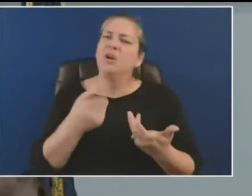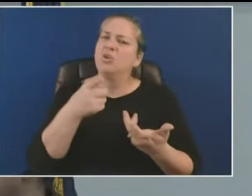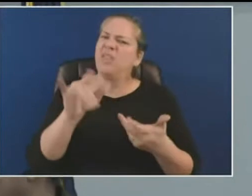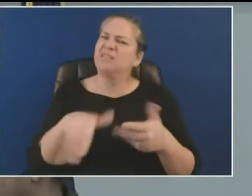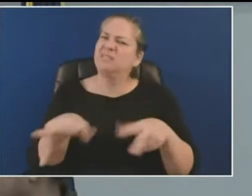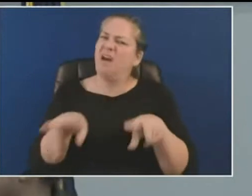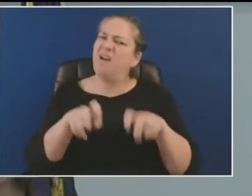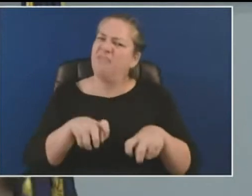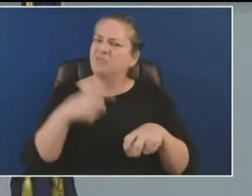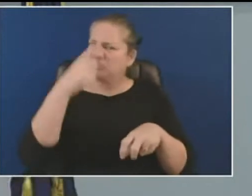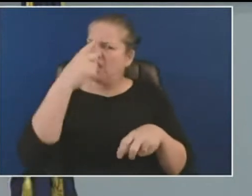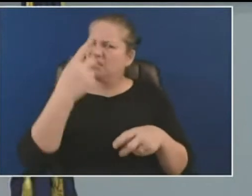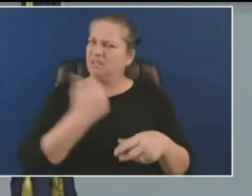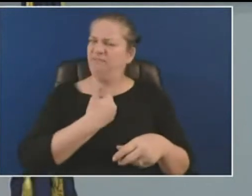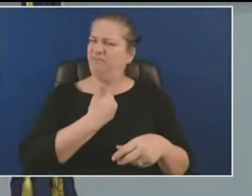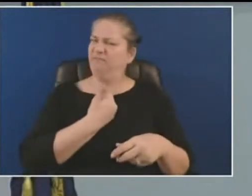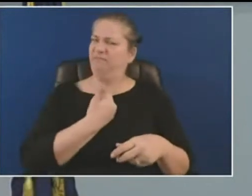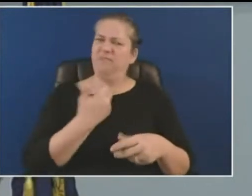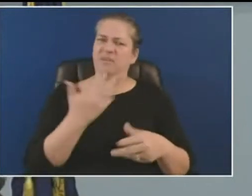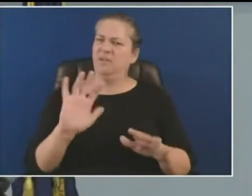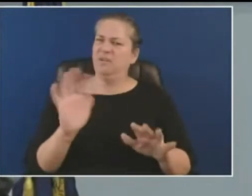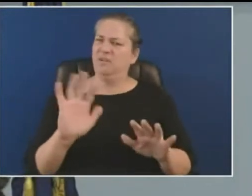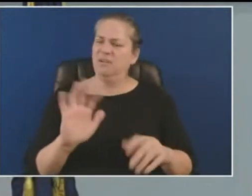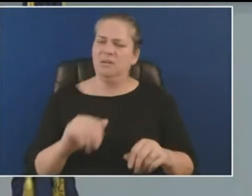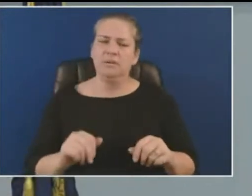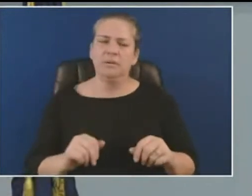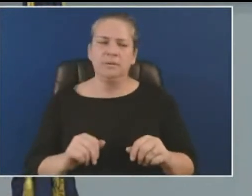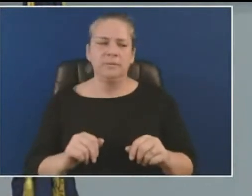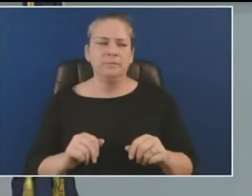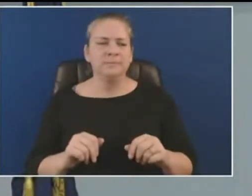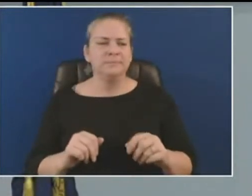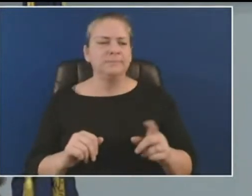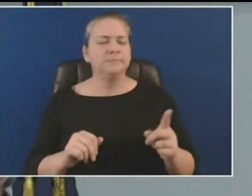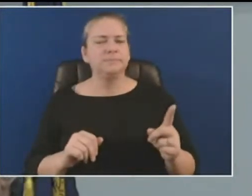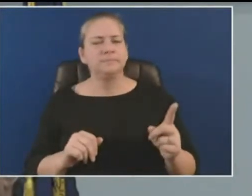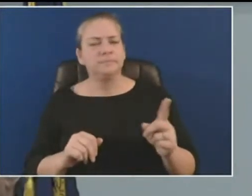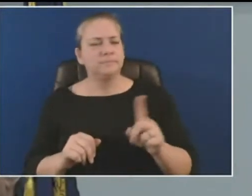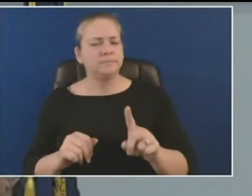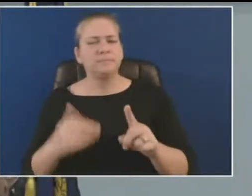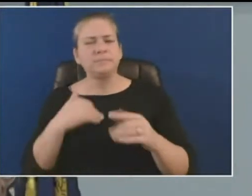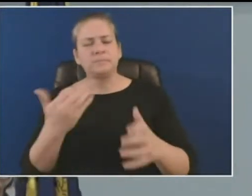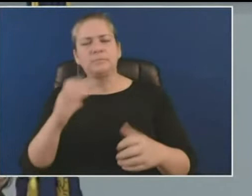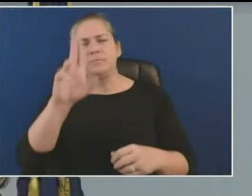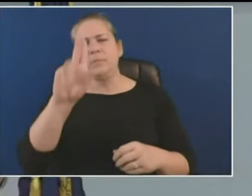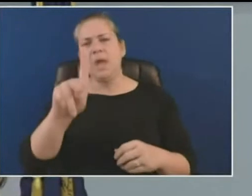spending all that time go ahead. I just wanted to update the chapter that you would give to